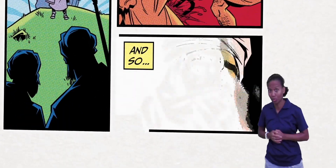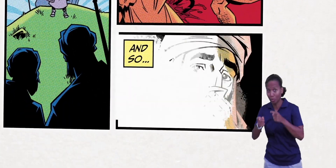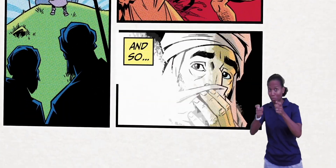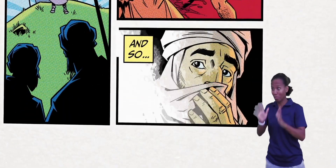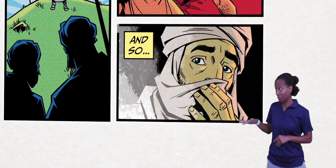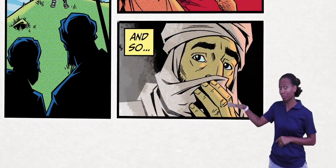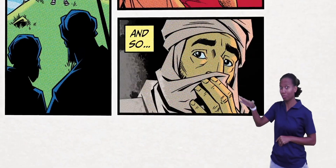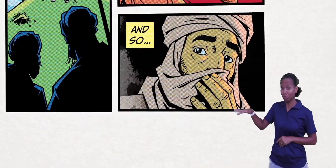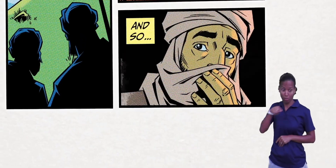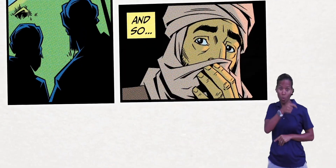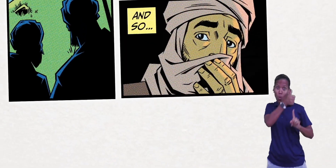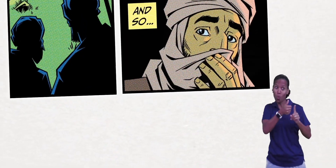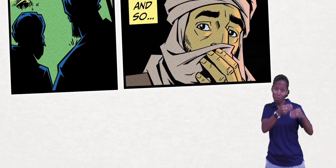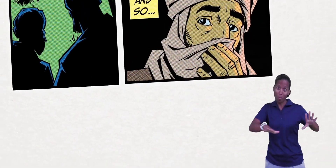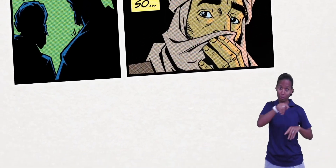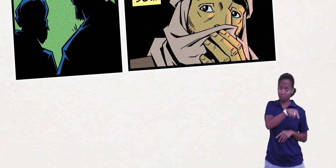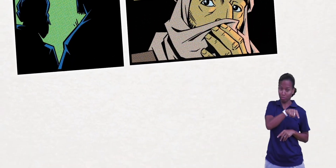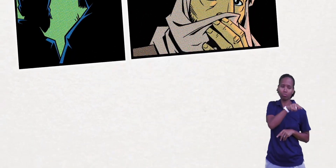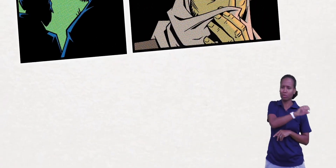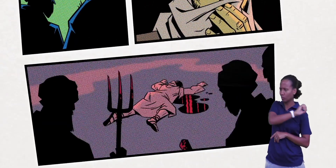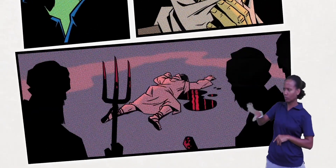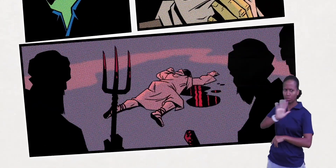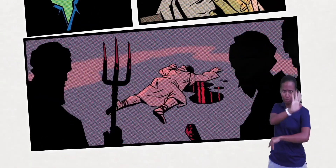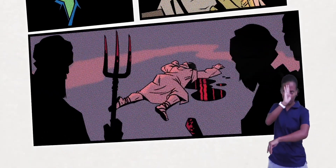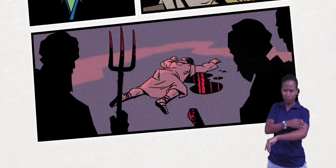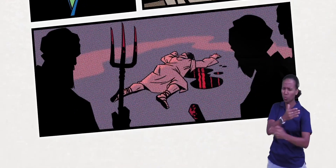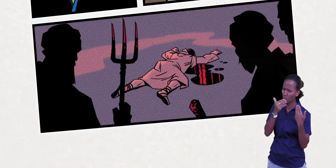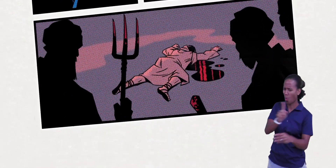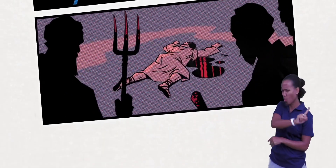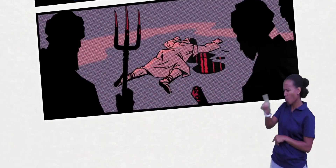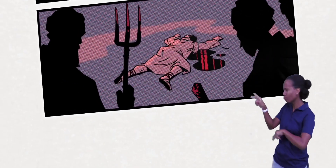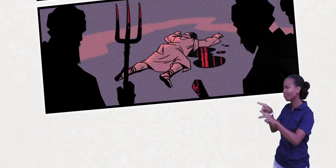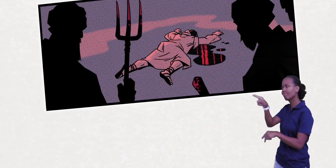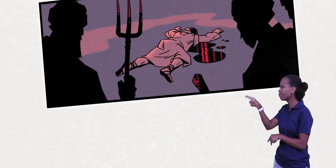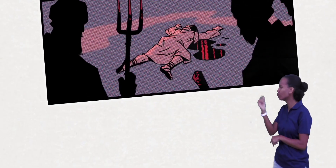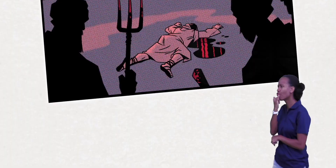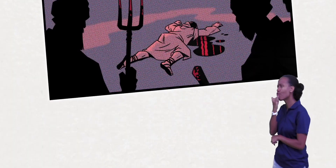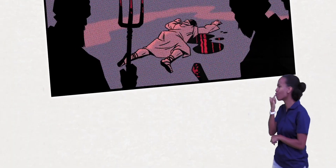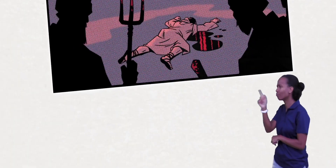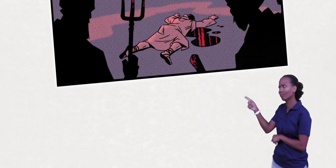Tim: And so the landower sends his own son to confront the managers,